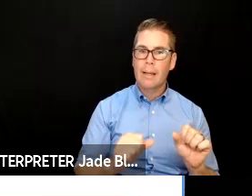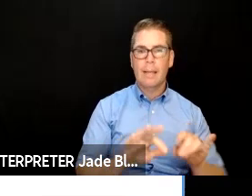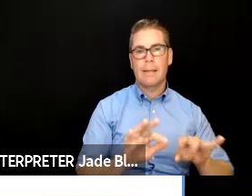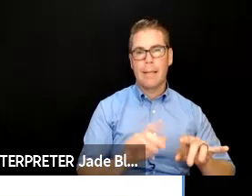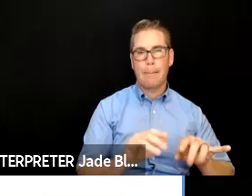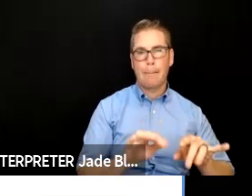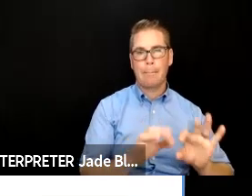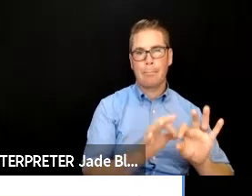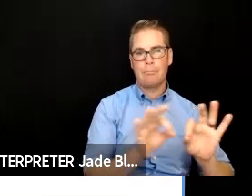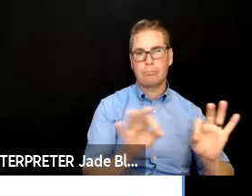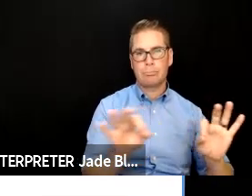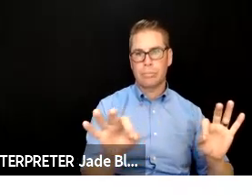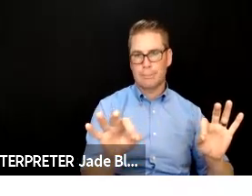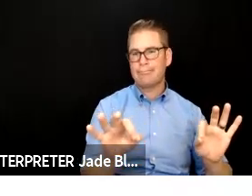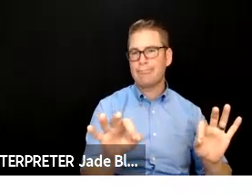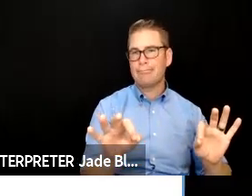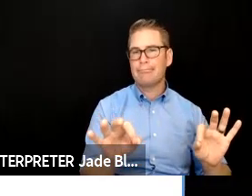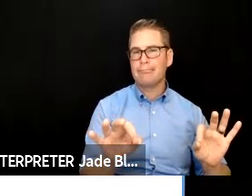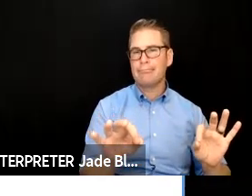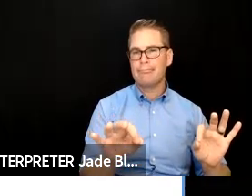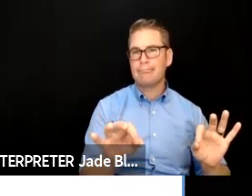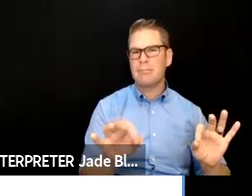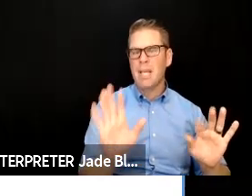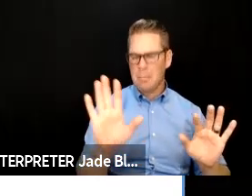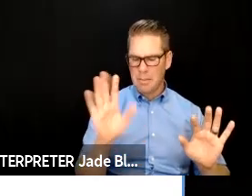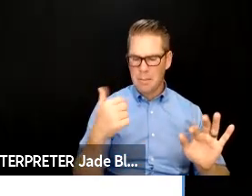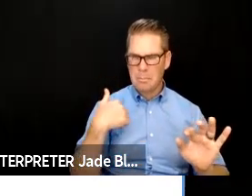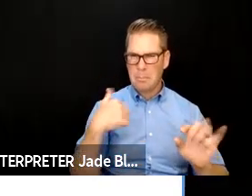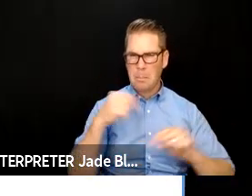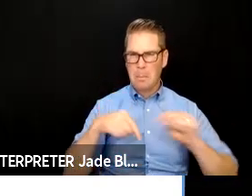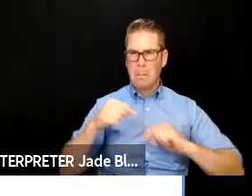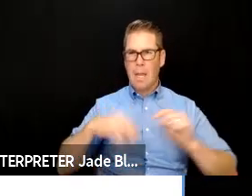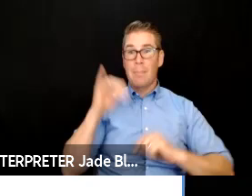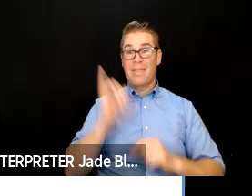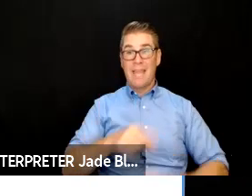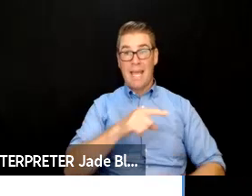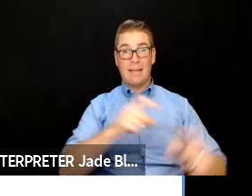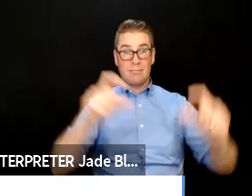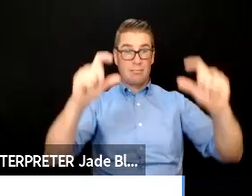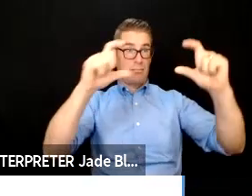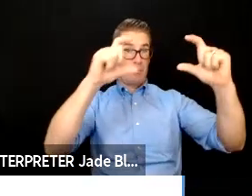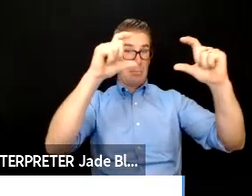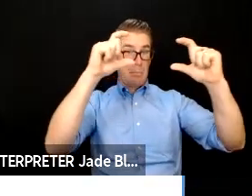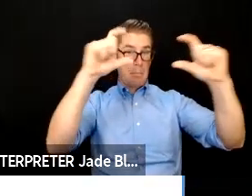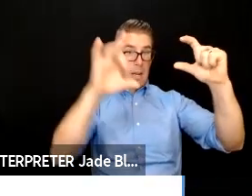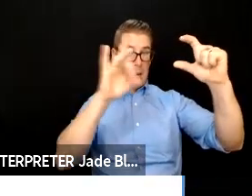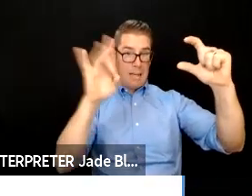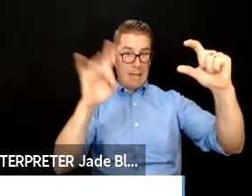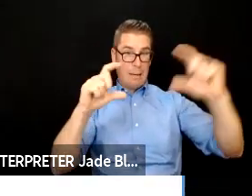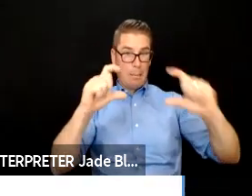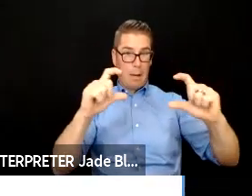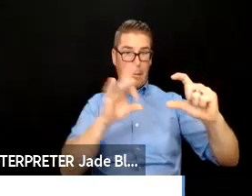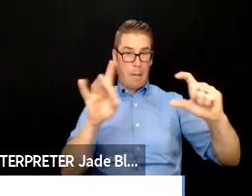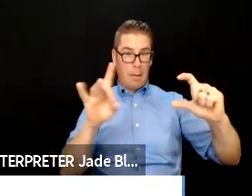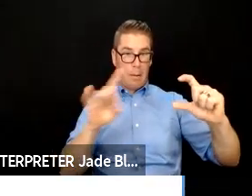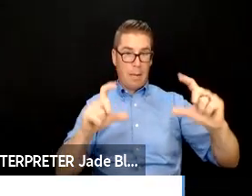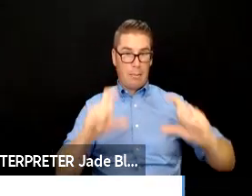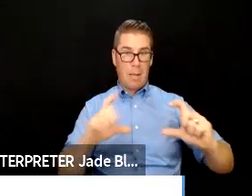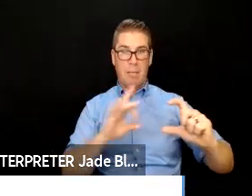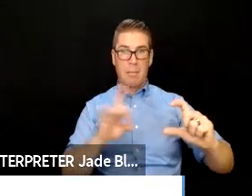Sally Potter: And let me just go back real quick. So, so that is what we see here where it's a CC by and then 4.0 that's that's what that means.